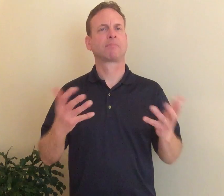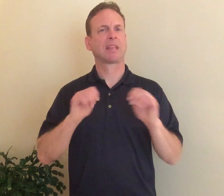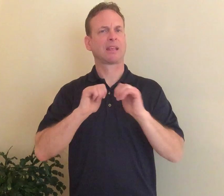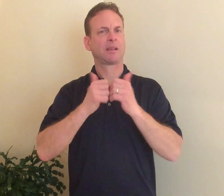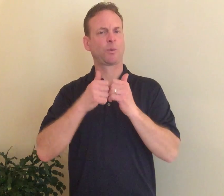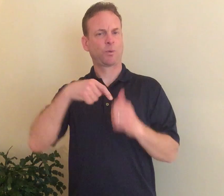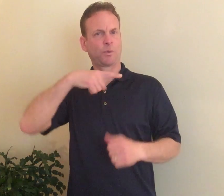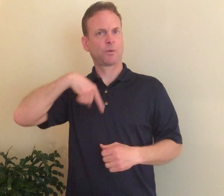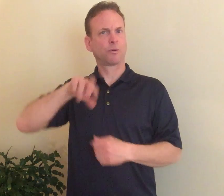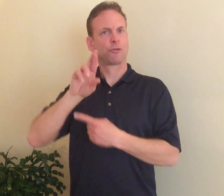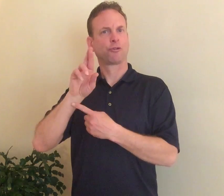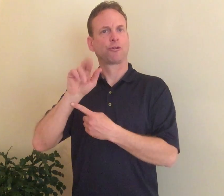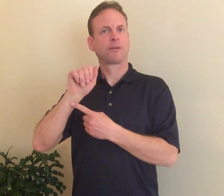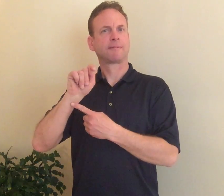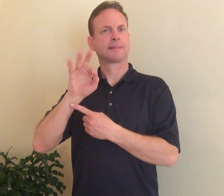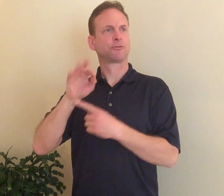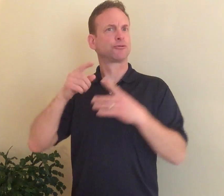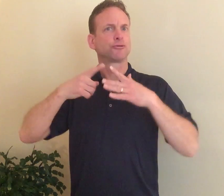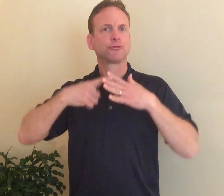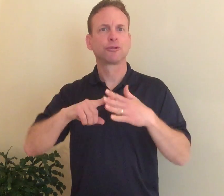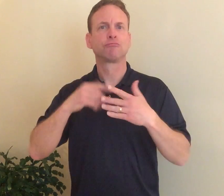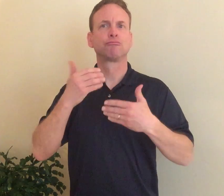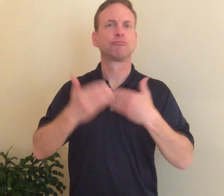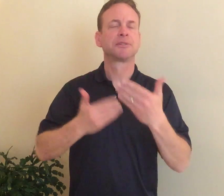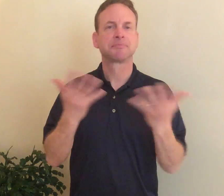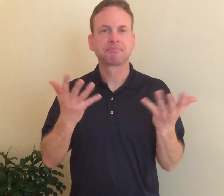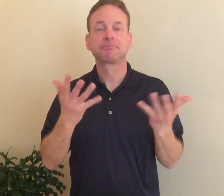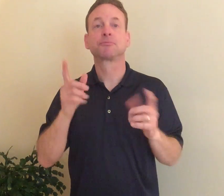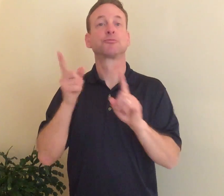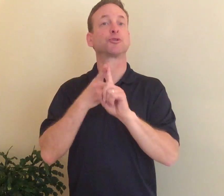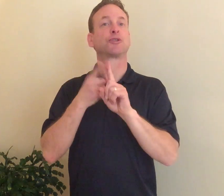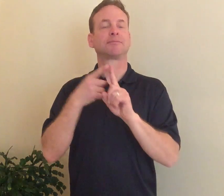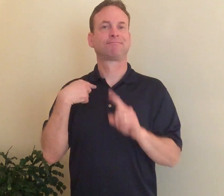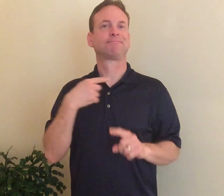So, some may be wondering how the RATF started their process.